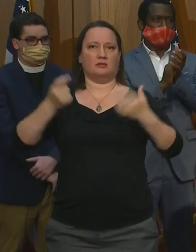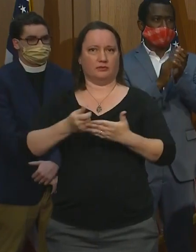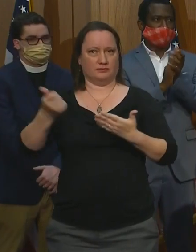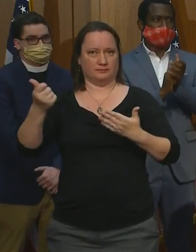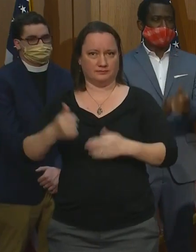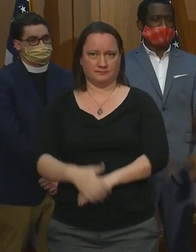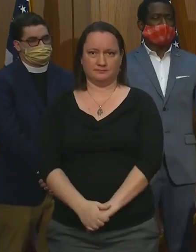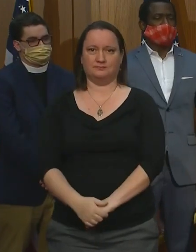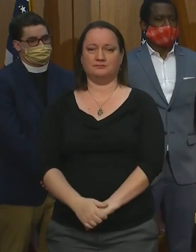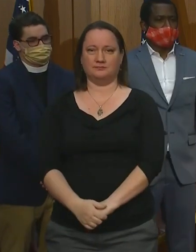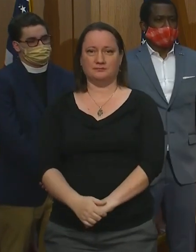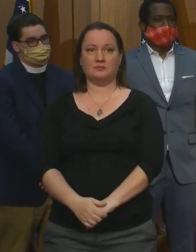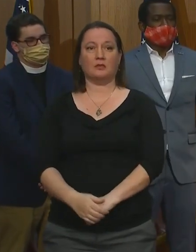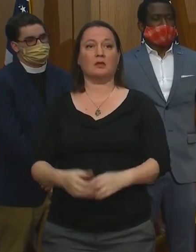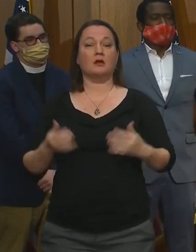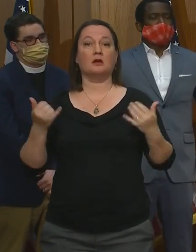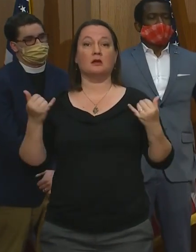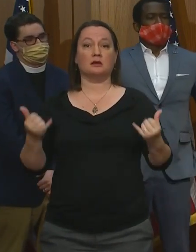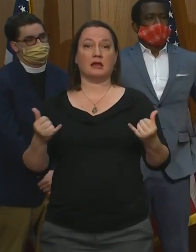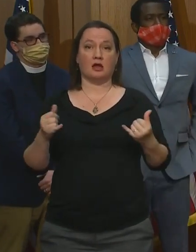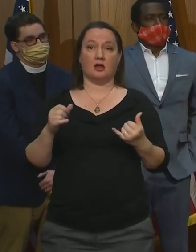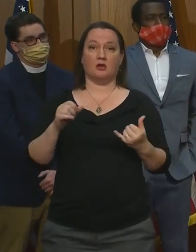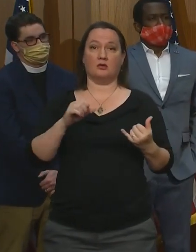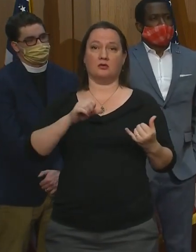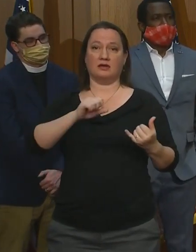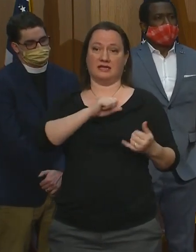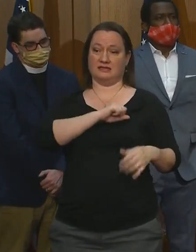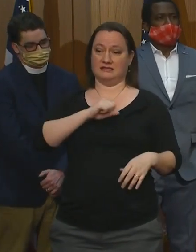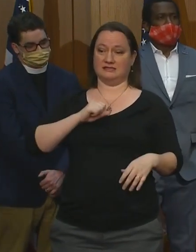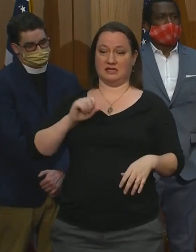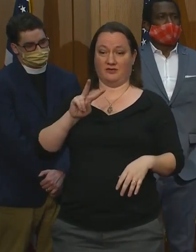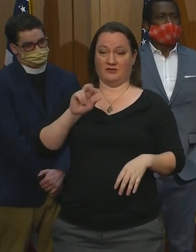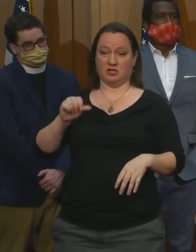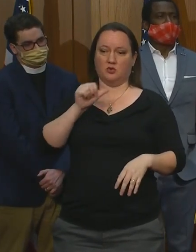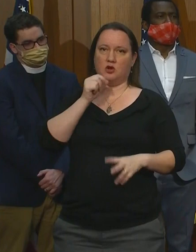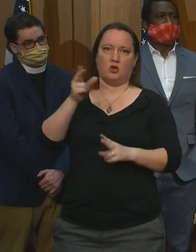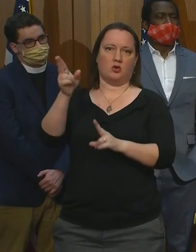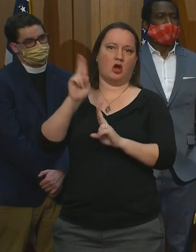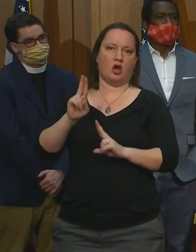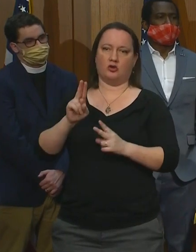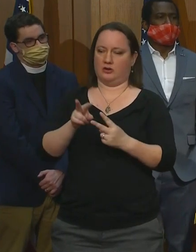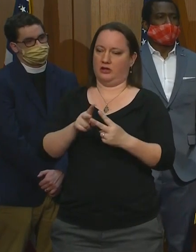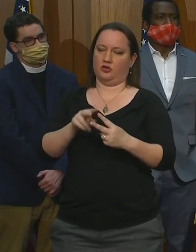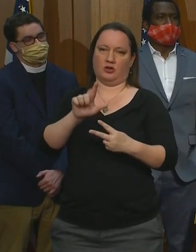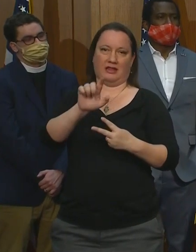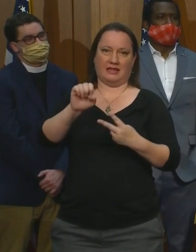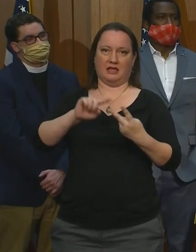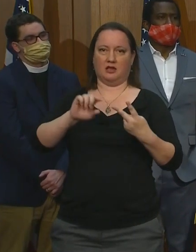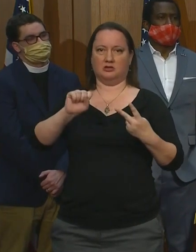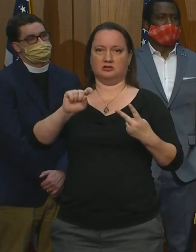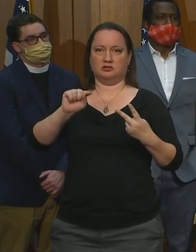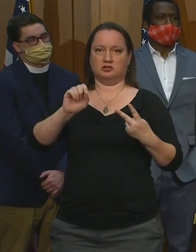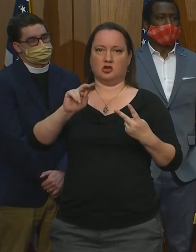ONE YEARS. AND WE LONGER IN THE